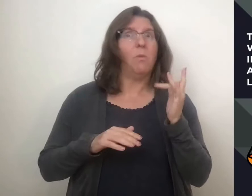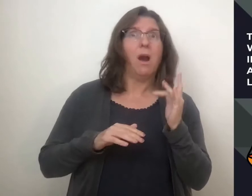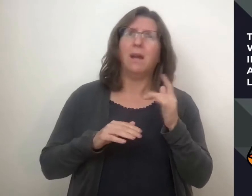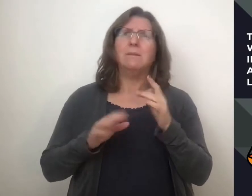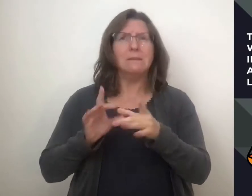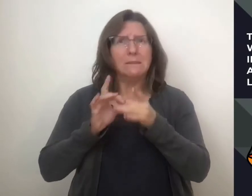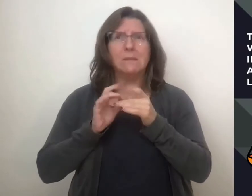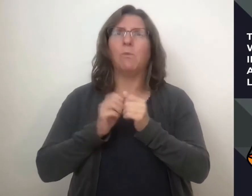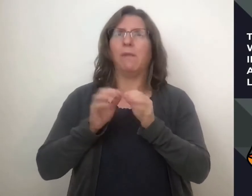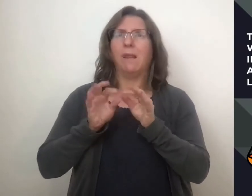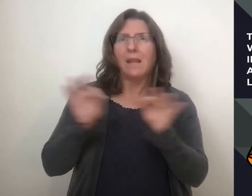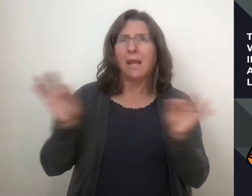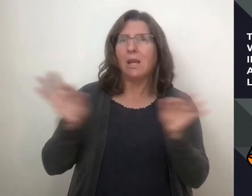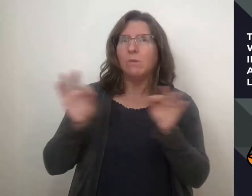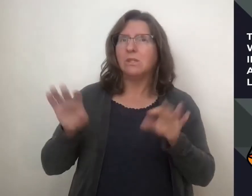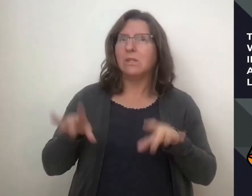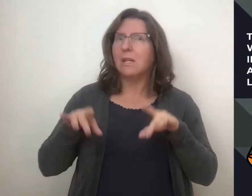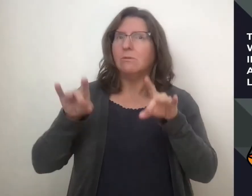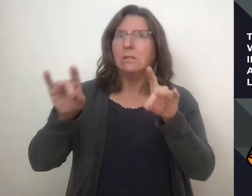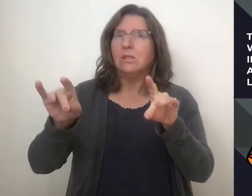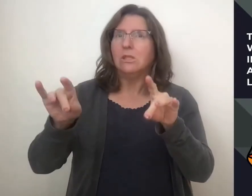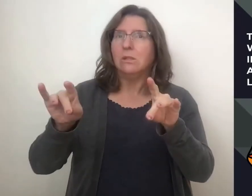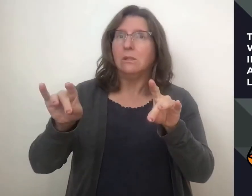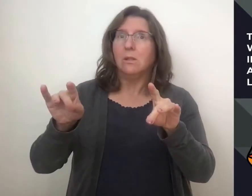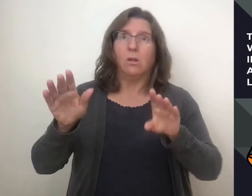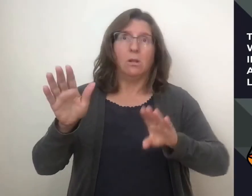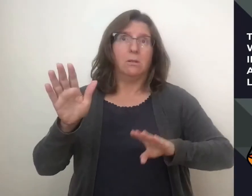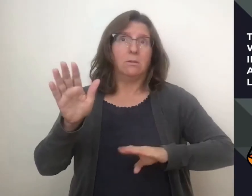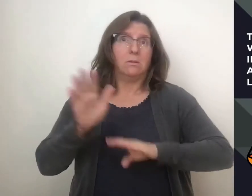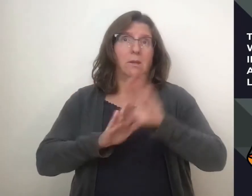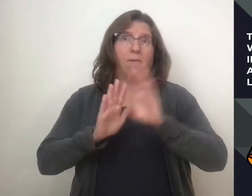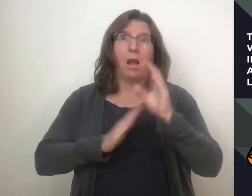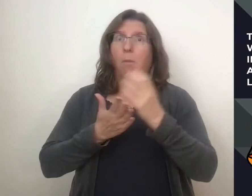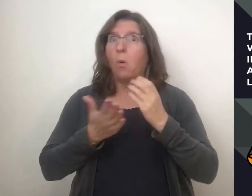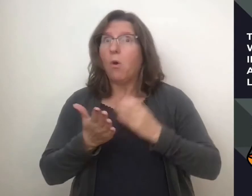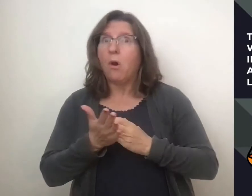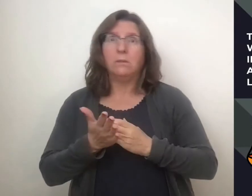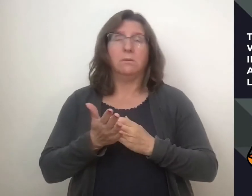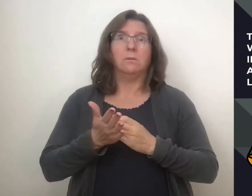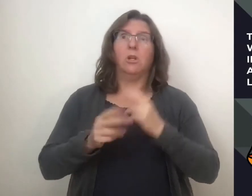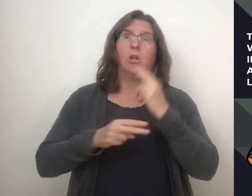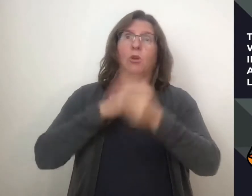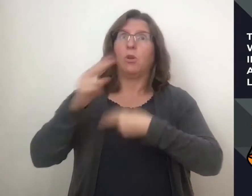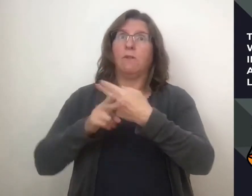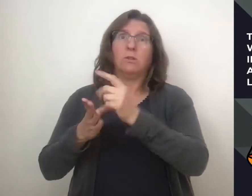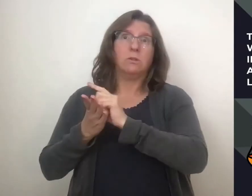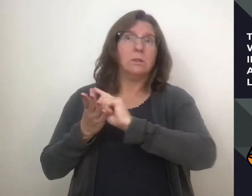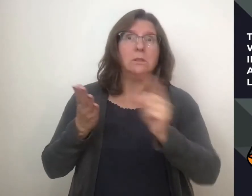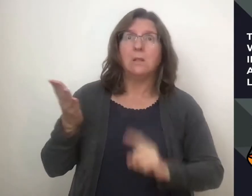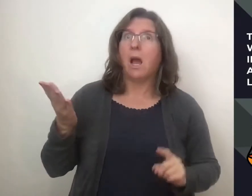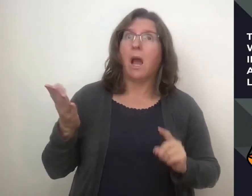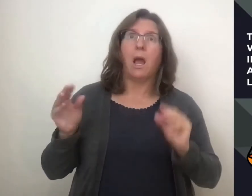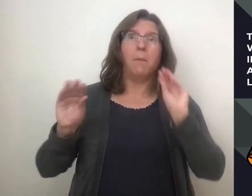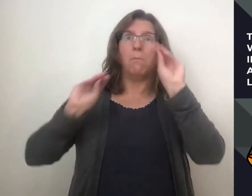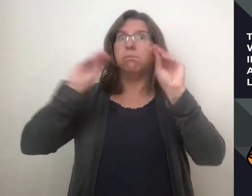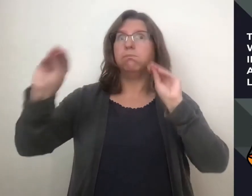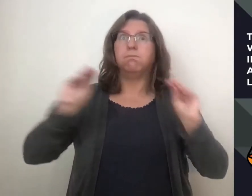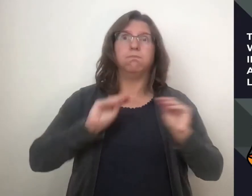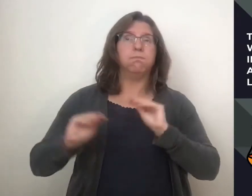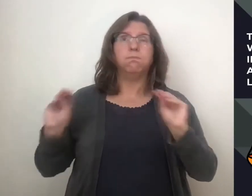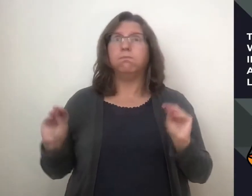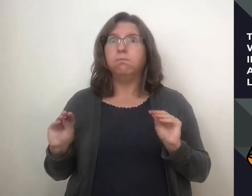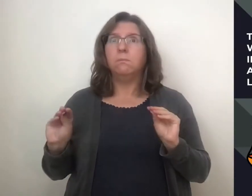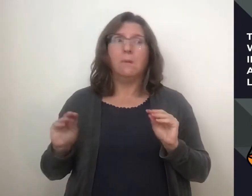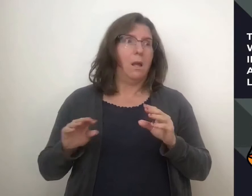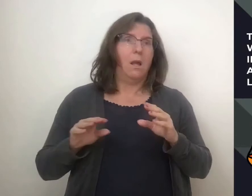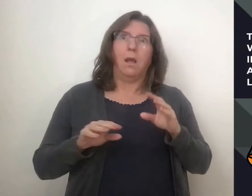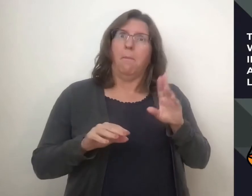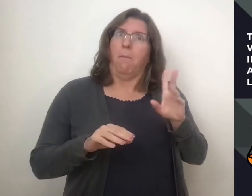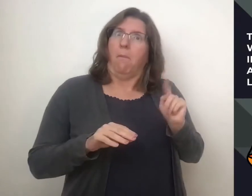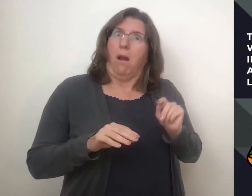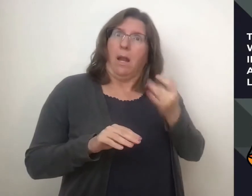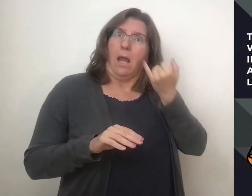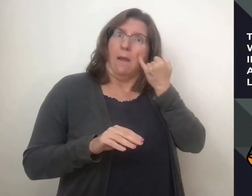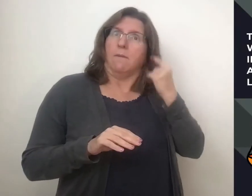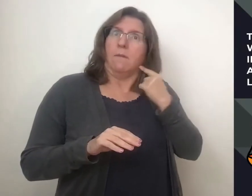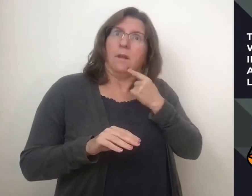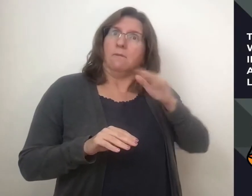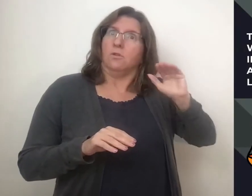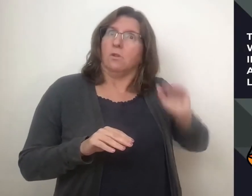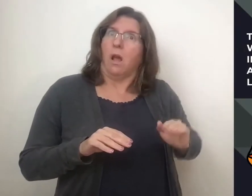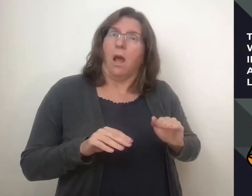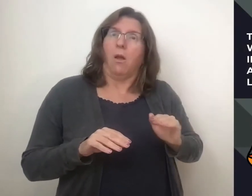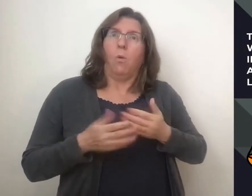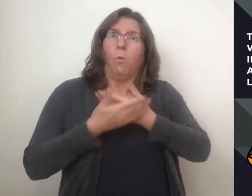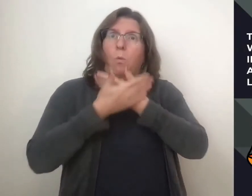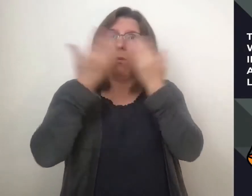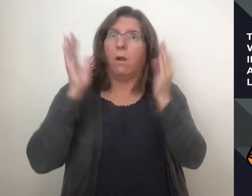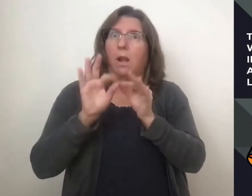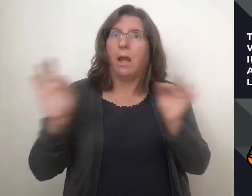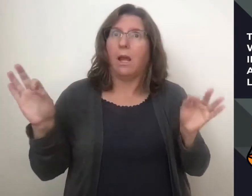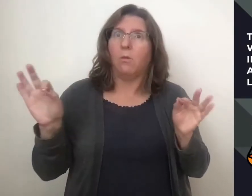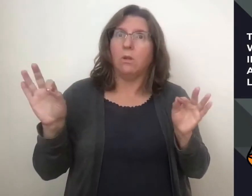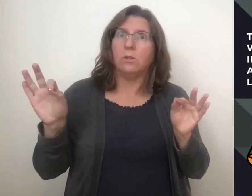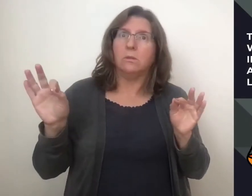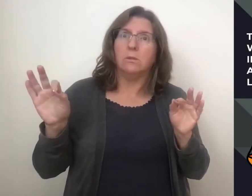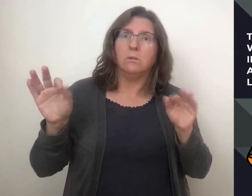Even the most comprehensively accessible design of learning materials is of no use to a child with no language.